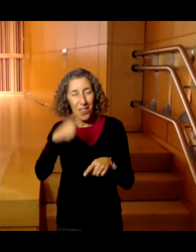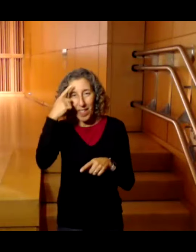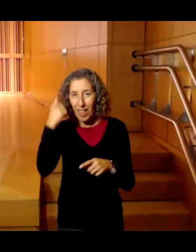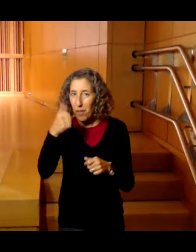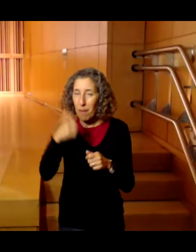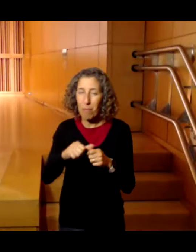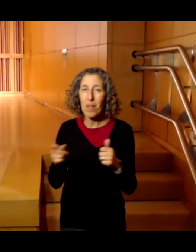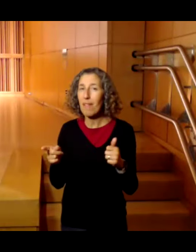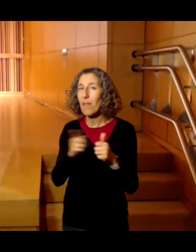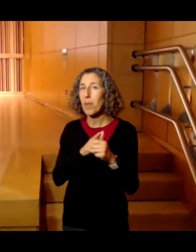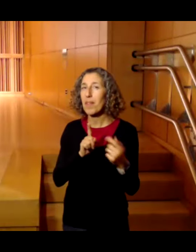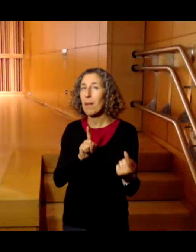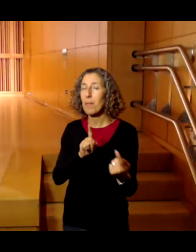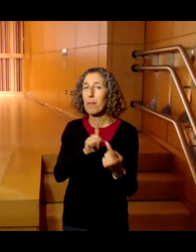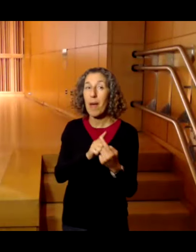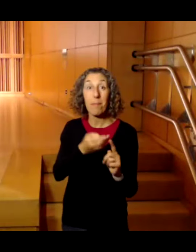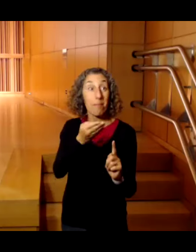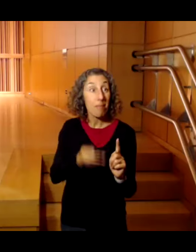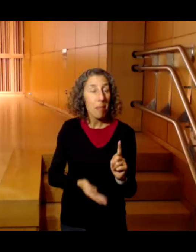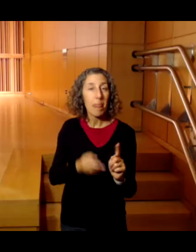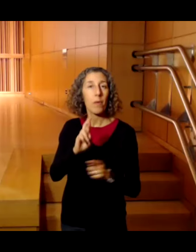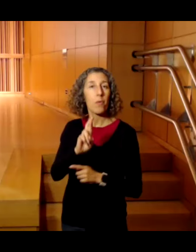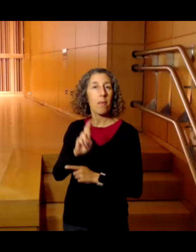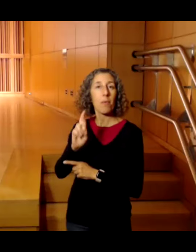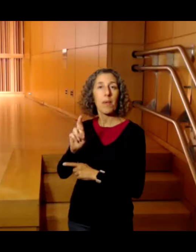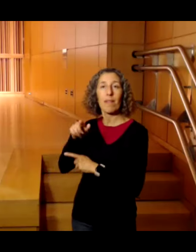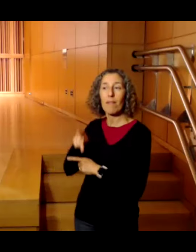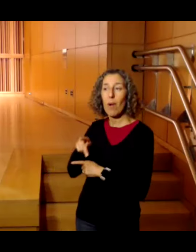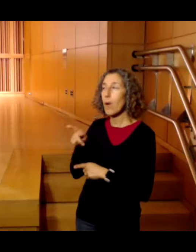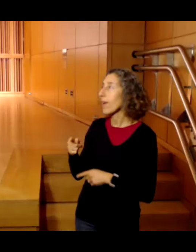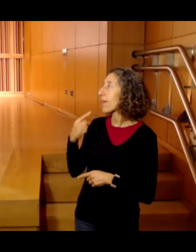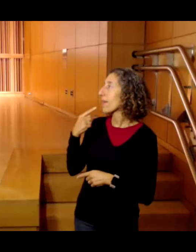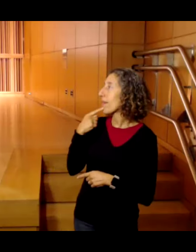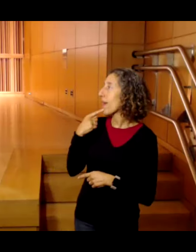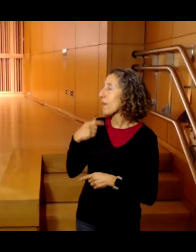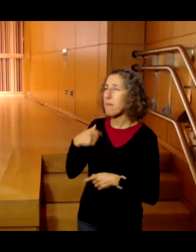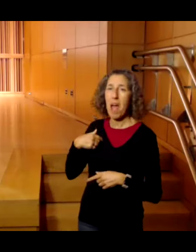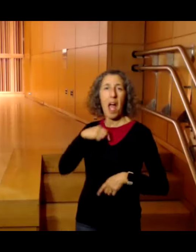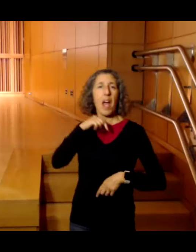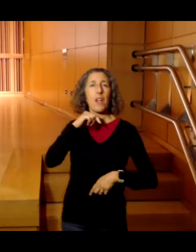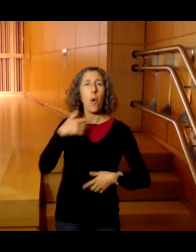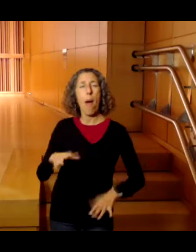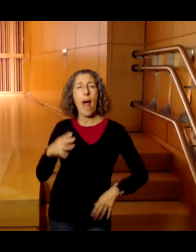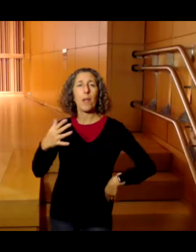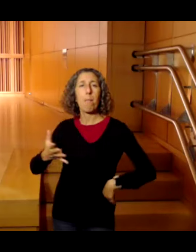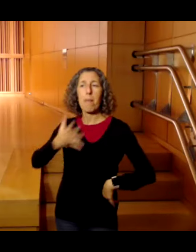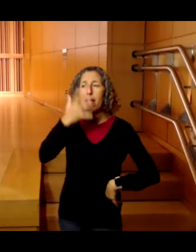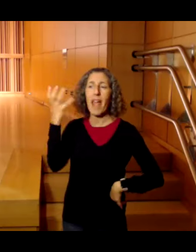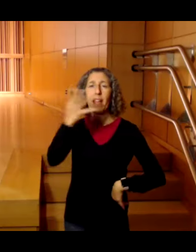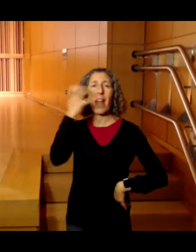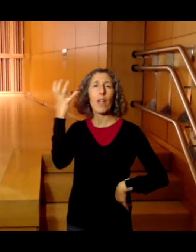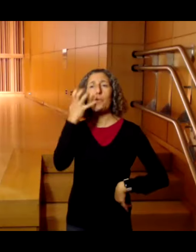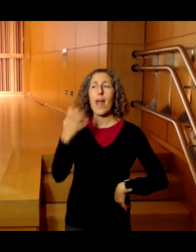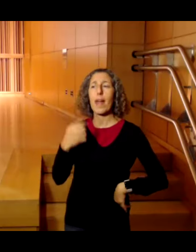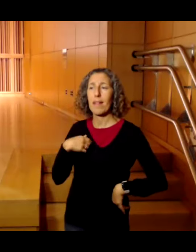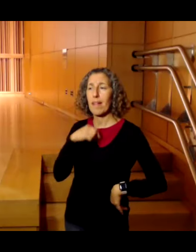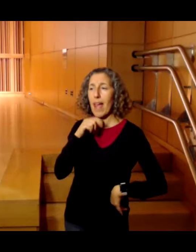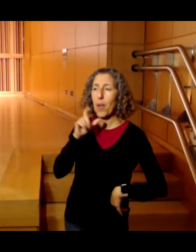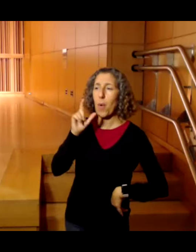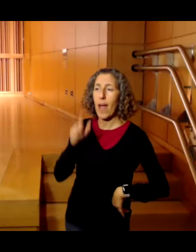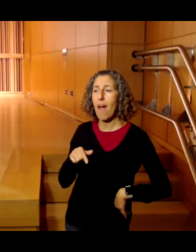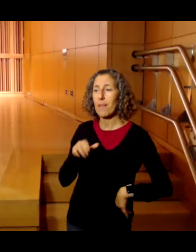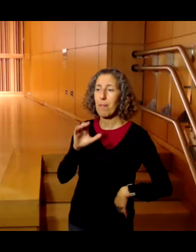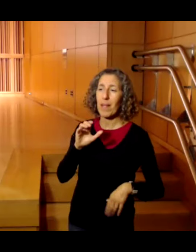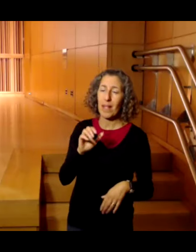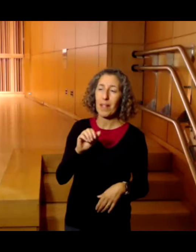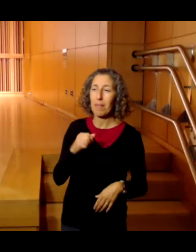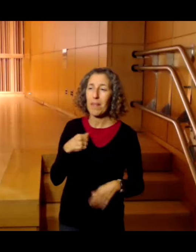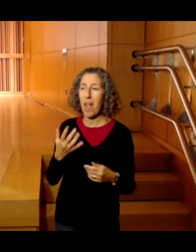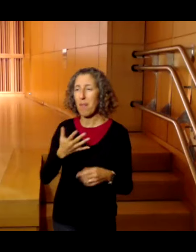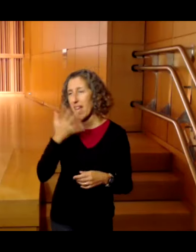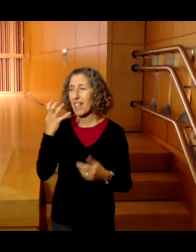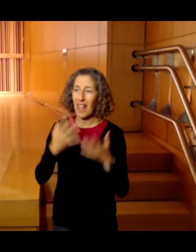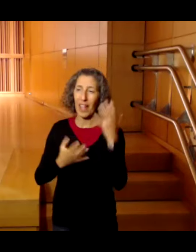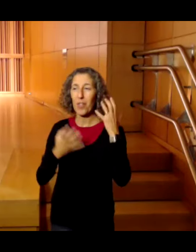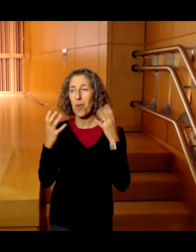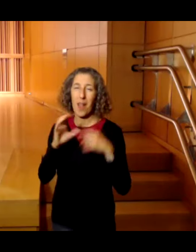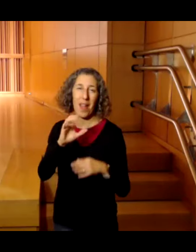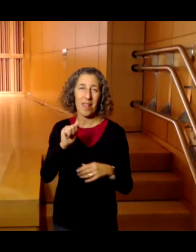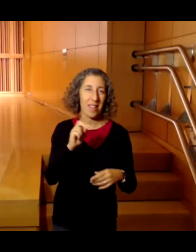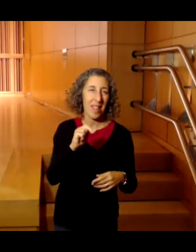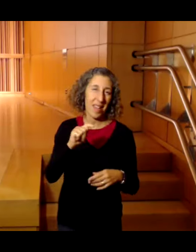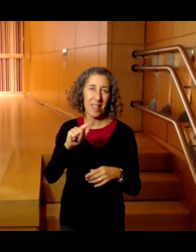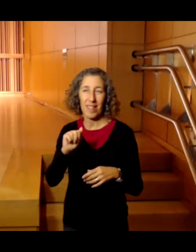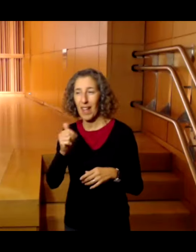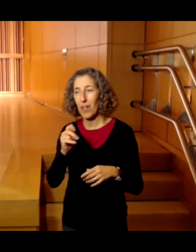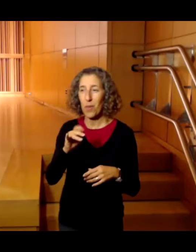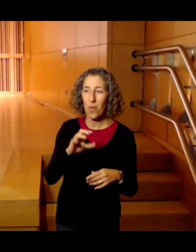Robert Reed Forrest said to me. I don't mean to be cantankerous, but… Whew!